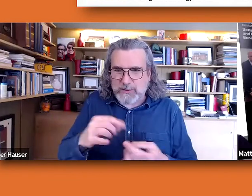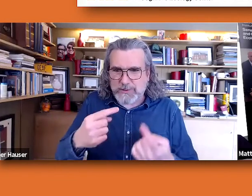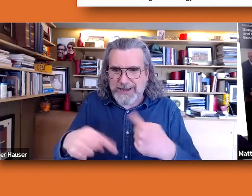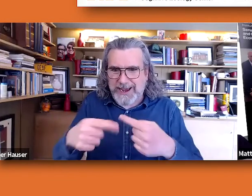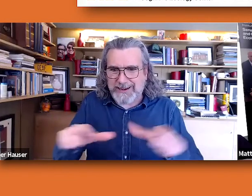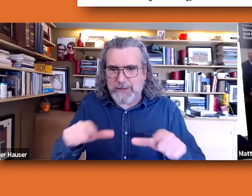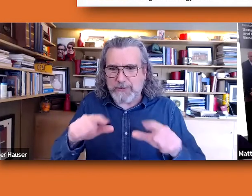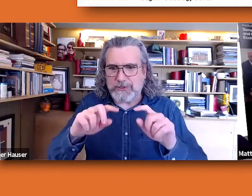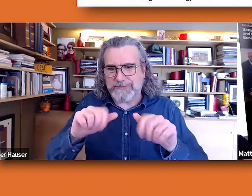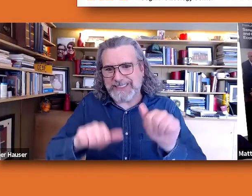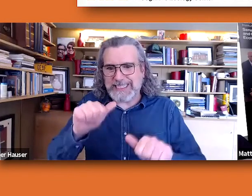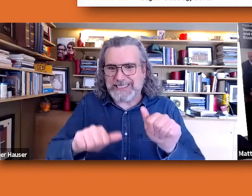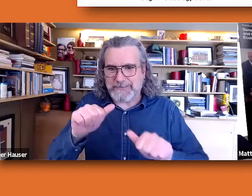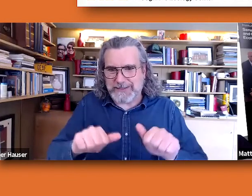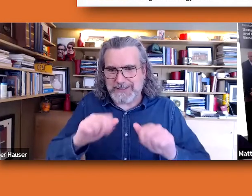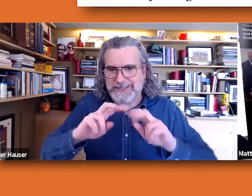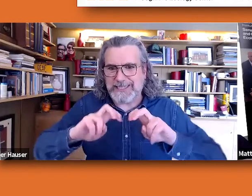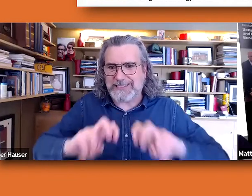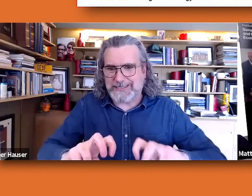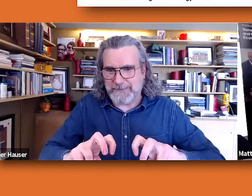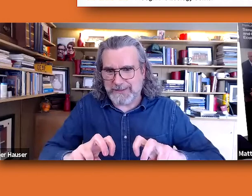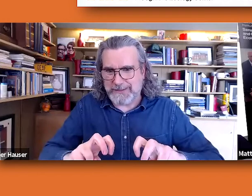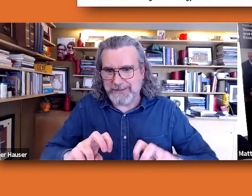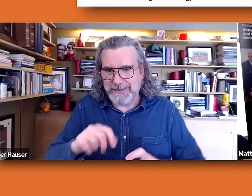My interest has always been in sign language assessment.